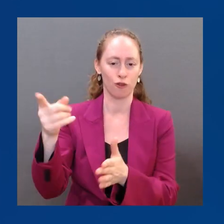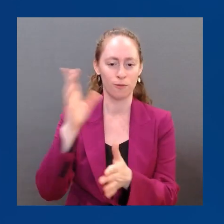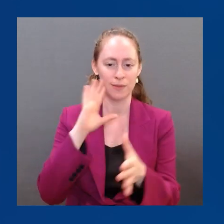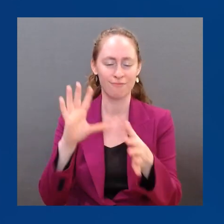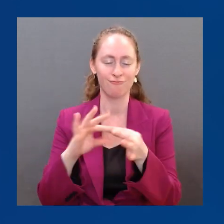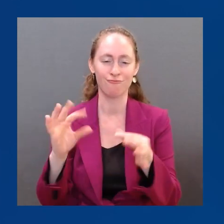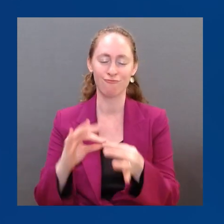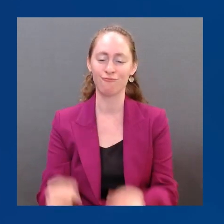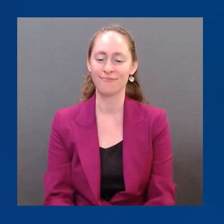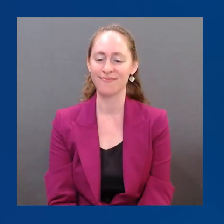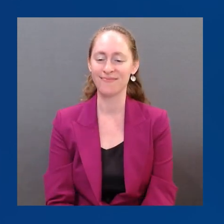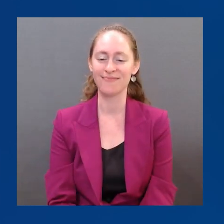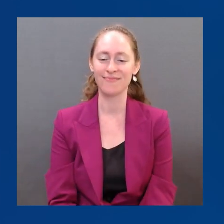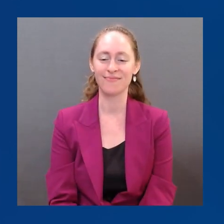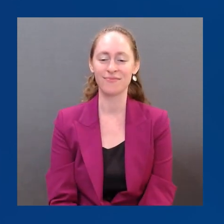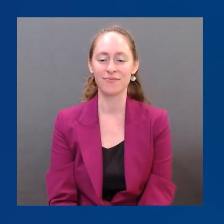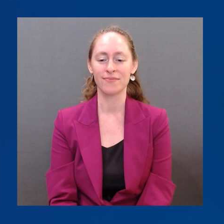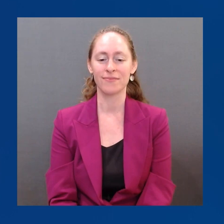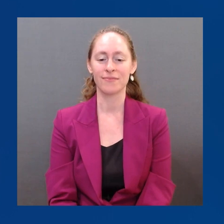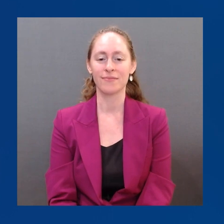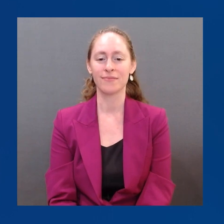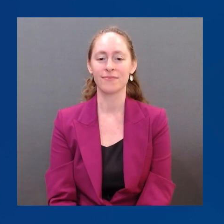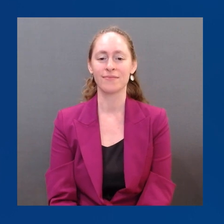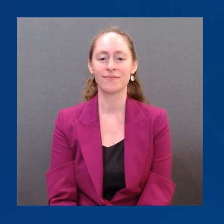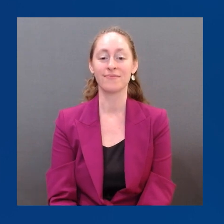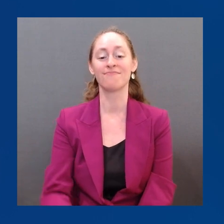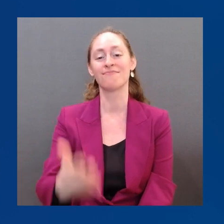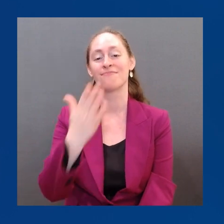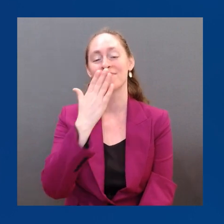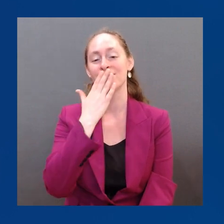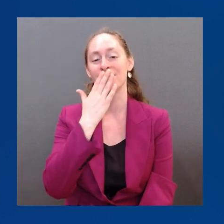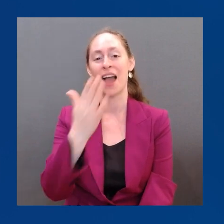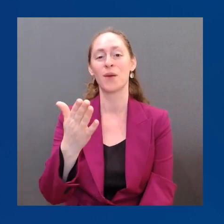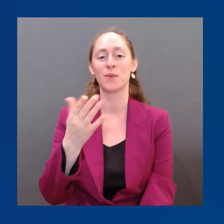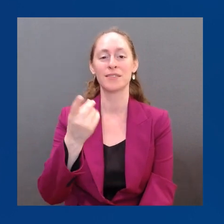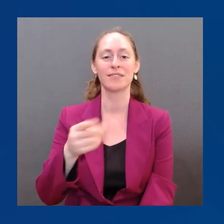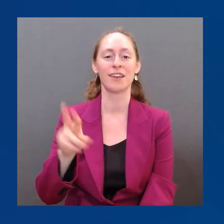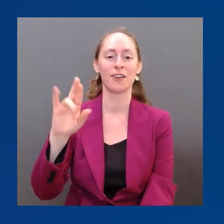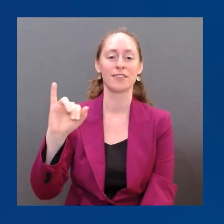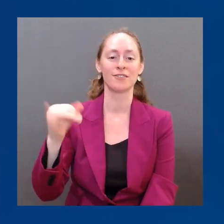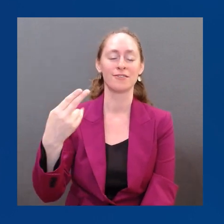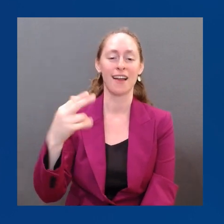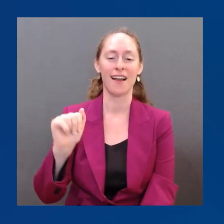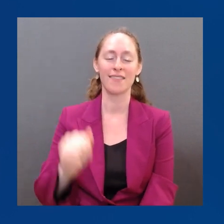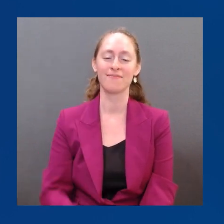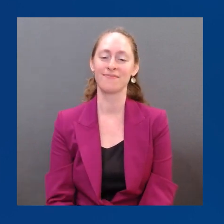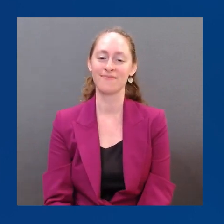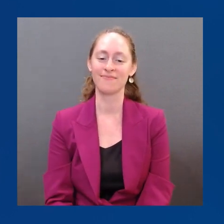And good morning, everyone. It's great to be back with all of you again. As always, I going to start again with the overview of the data.